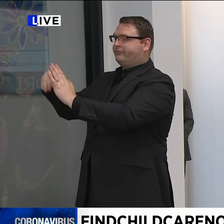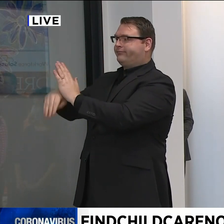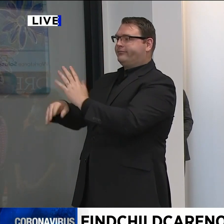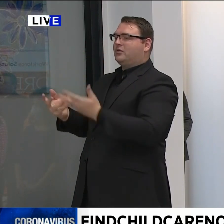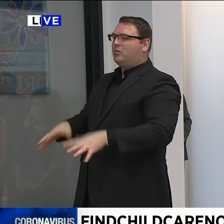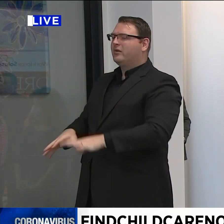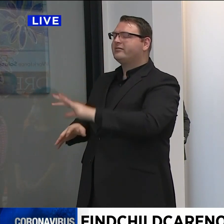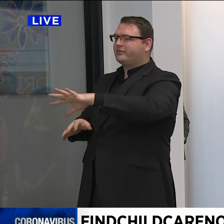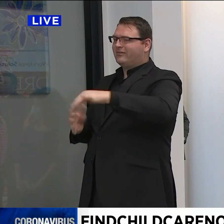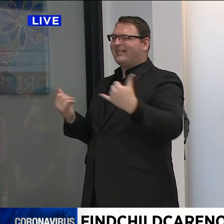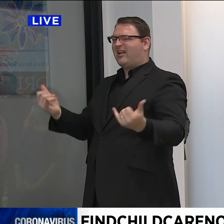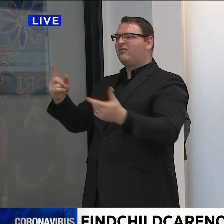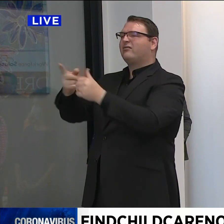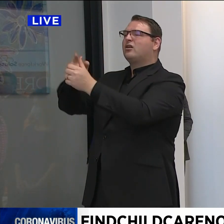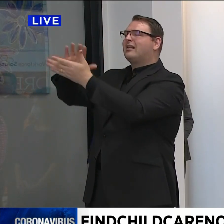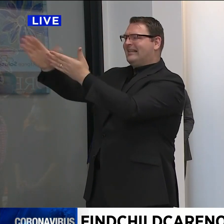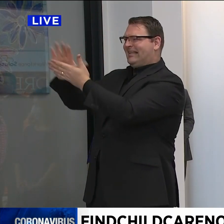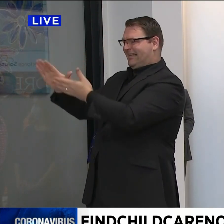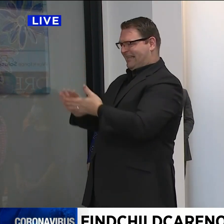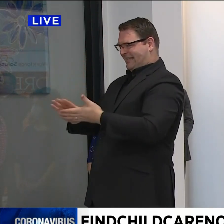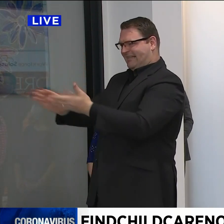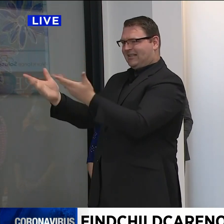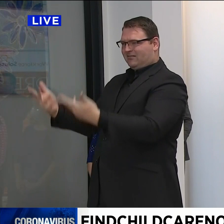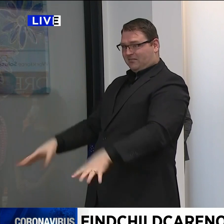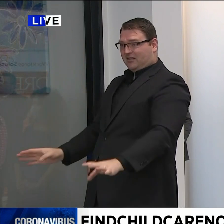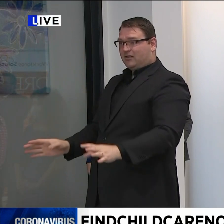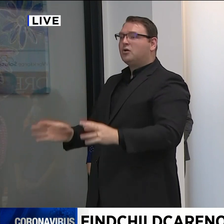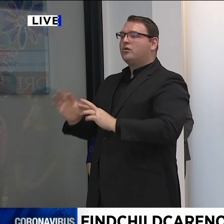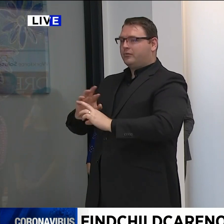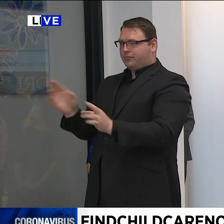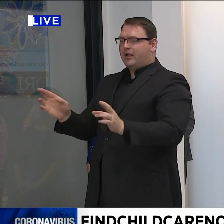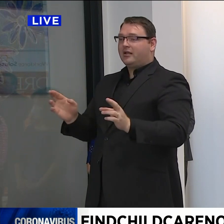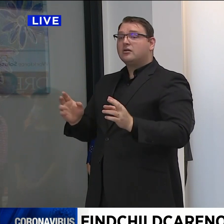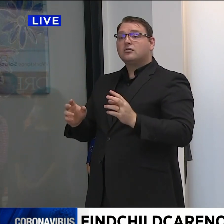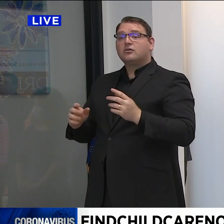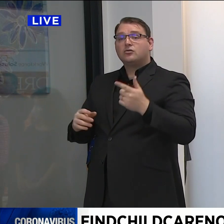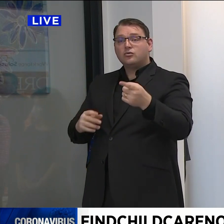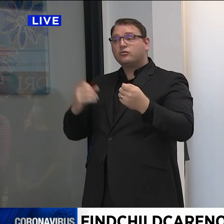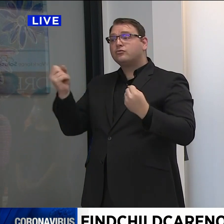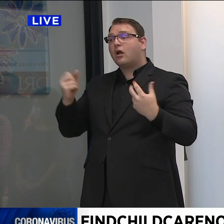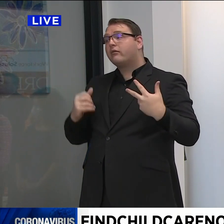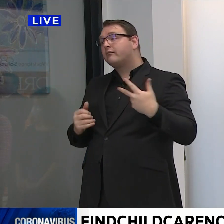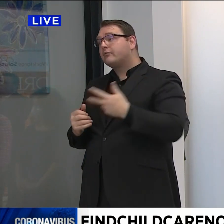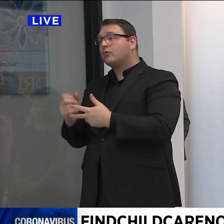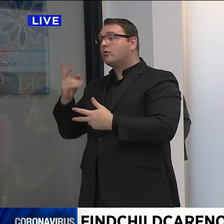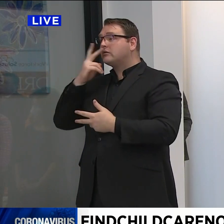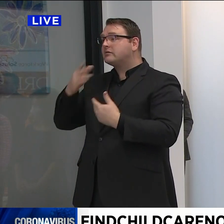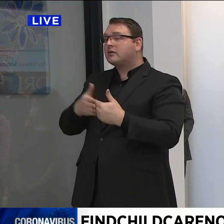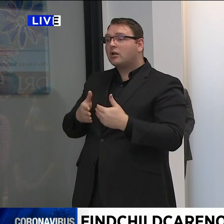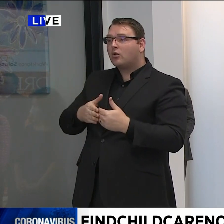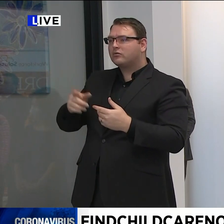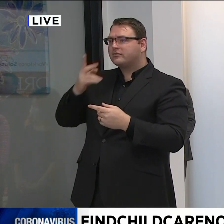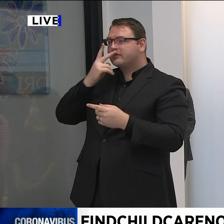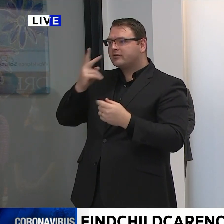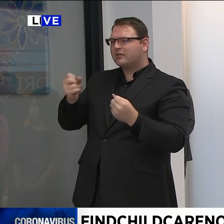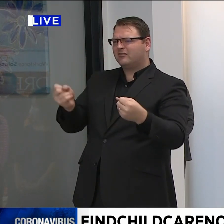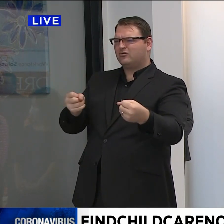so that would be a dangerous situation for anybody with situation for anybody with respiratory illnesses to respiratory illnesses to be around. be around. >> All of the materials that All of the materials that are necessary for the rodeo so are necessary for the rodeo so it’s being set up outside and I